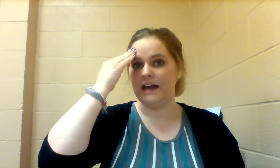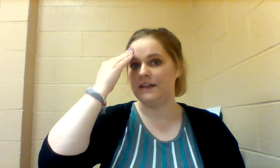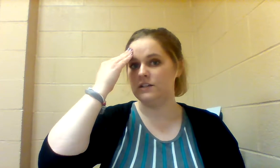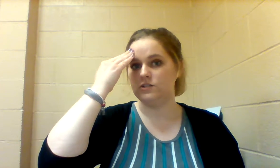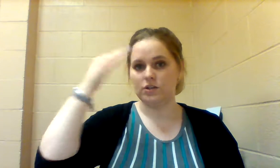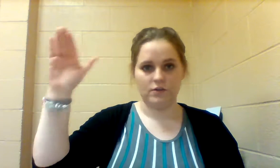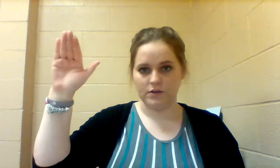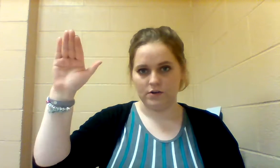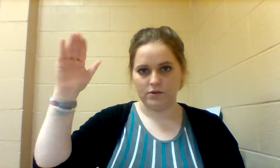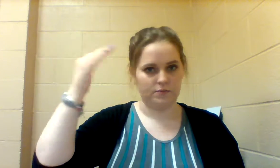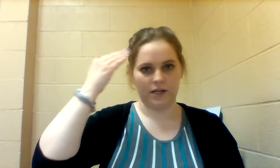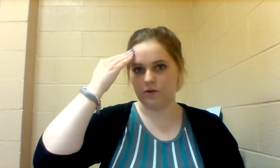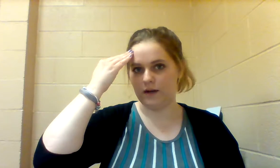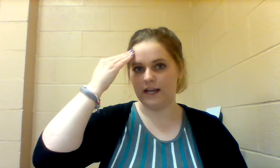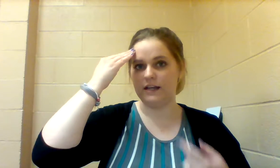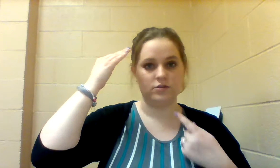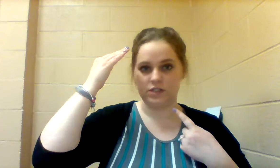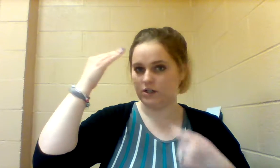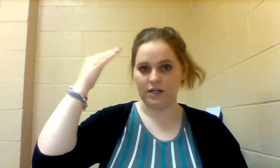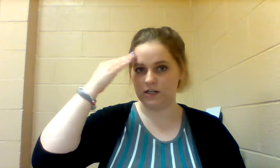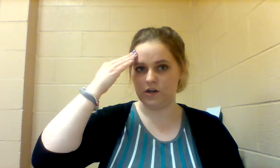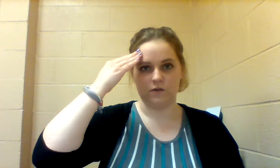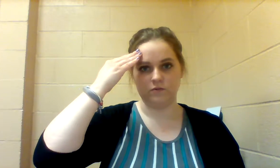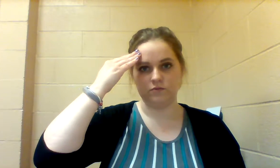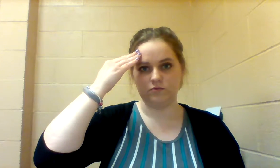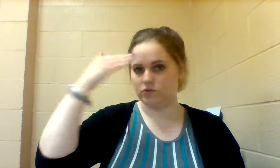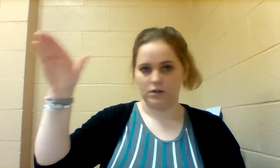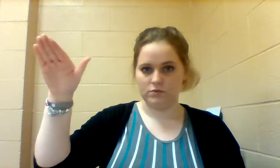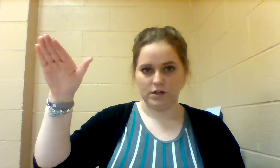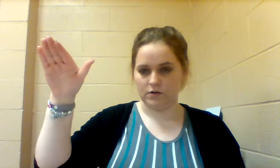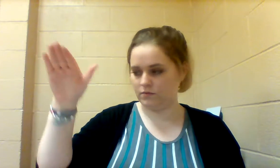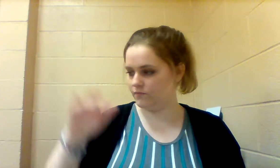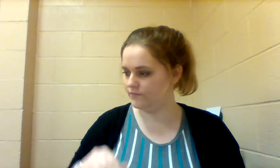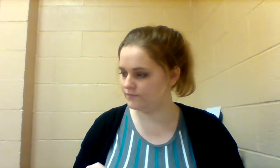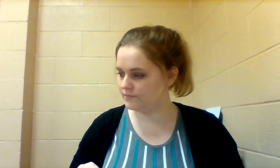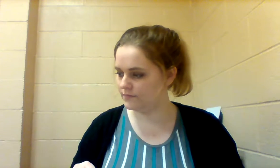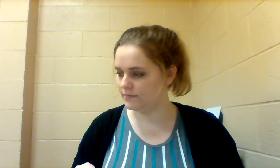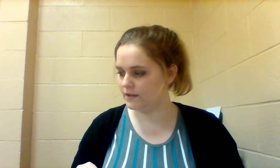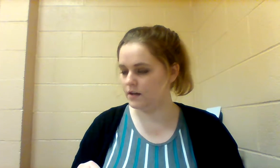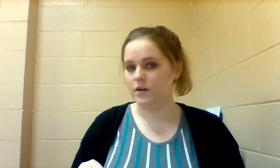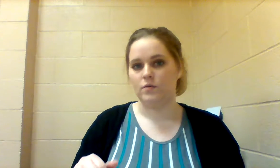and then DON'T KNOW you bring it away and you shake your head "no" DON'T KNOW